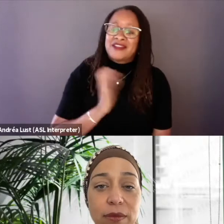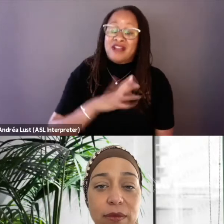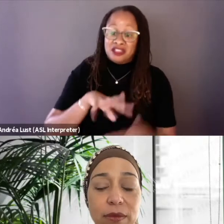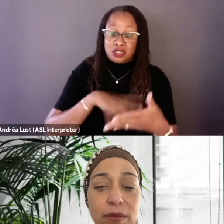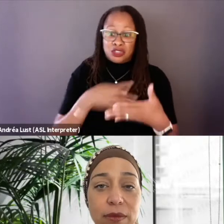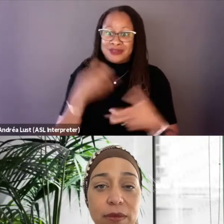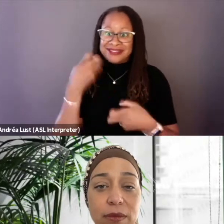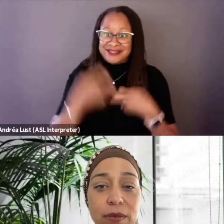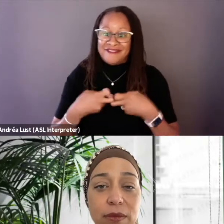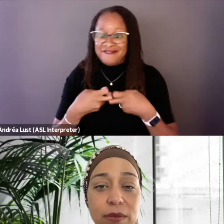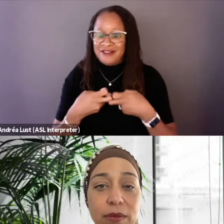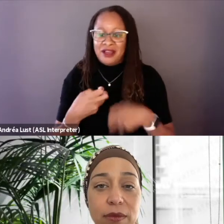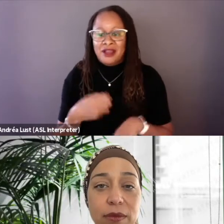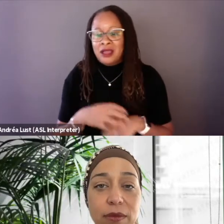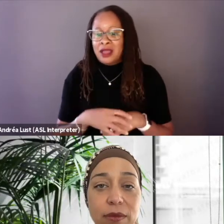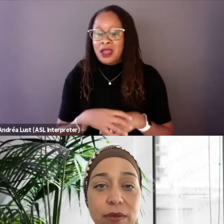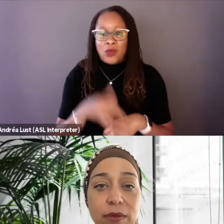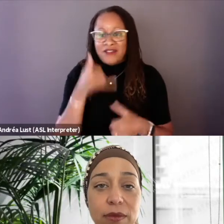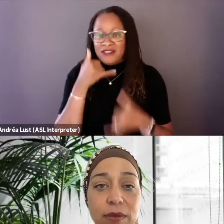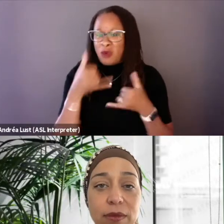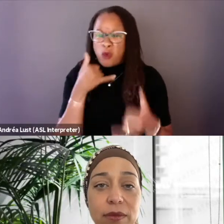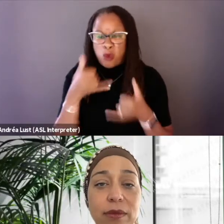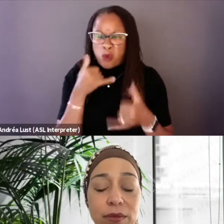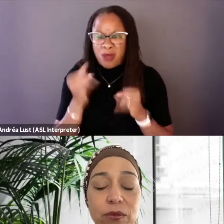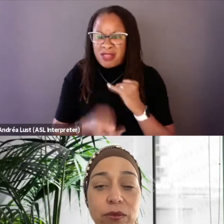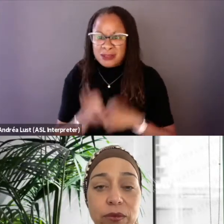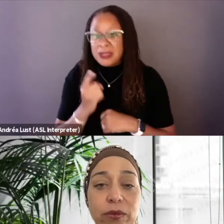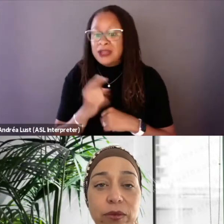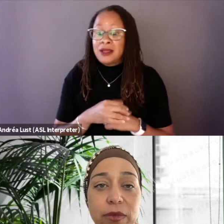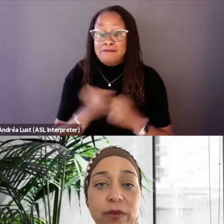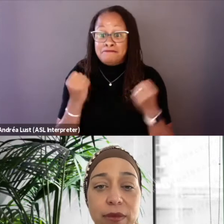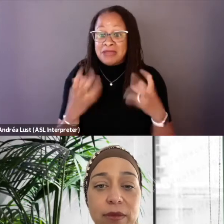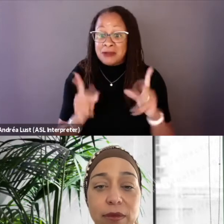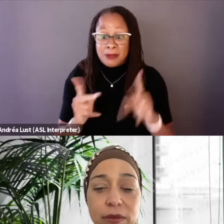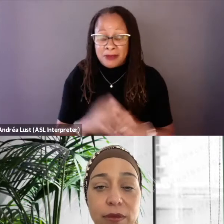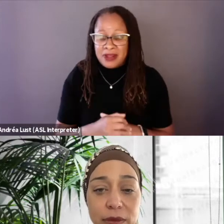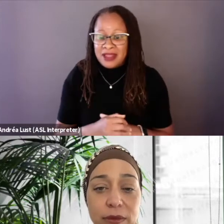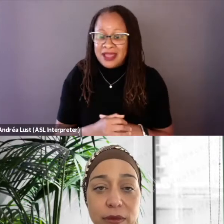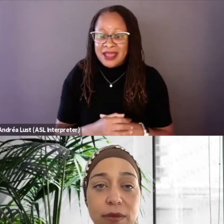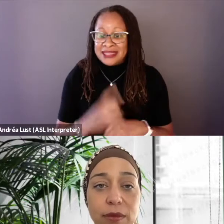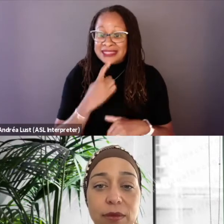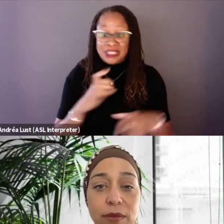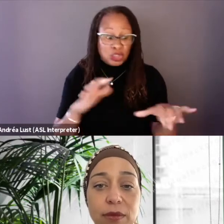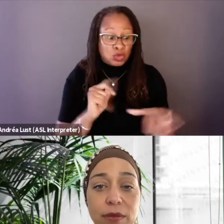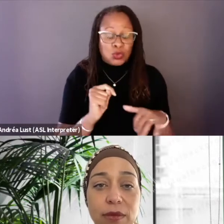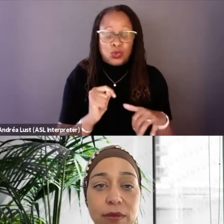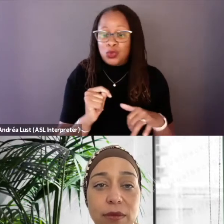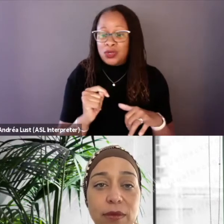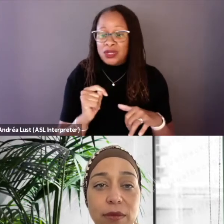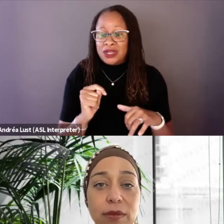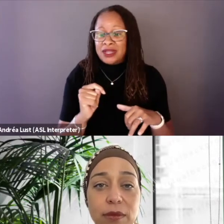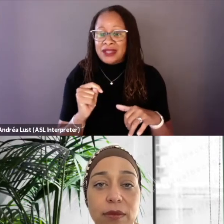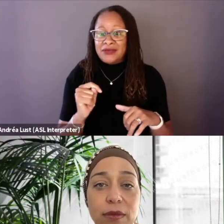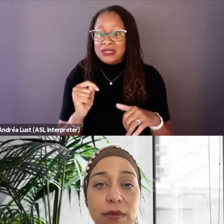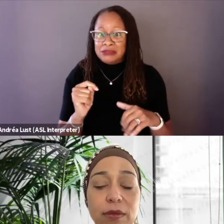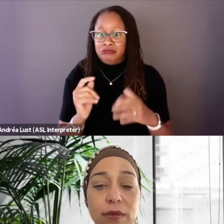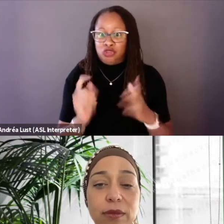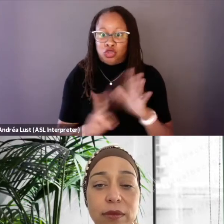and we had to call a lot of people at the last minute. A lot of people said they'd do it and we're in like the next day, you know,